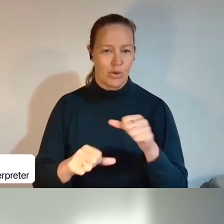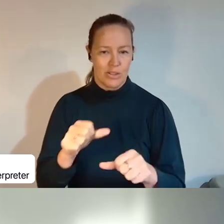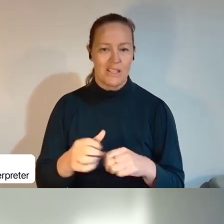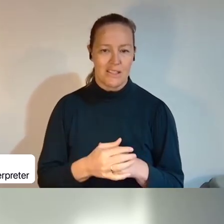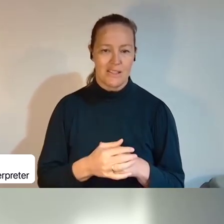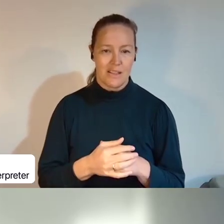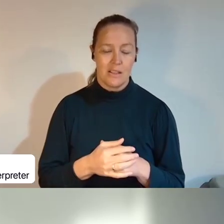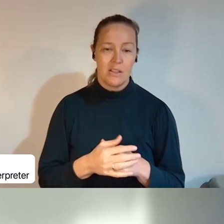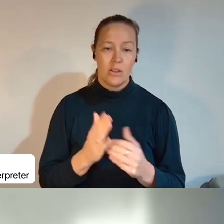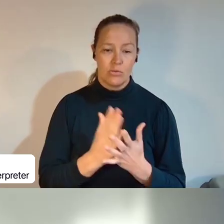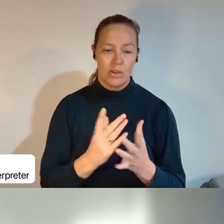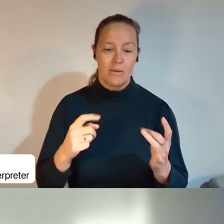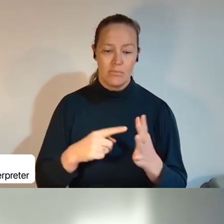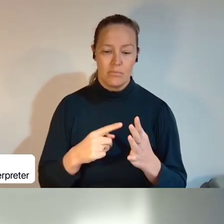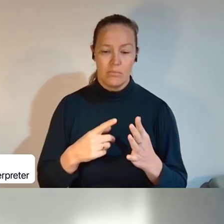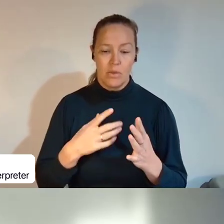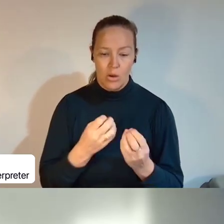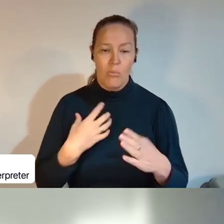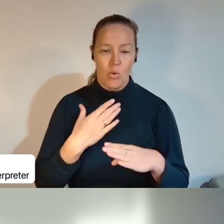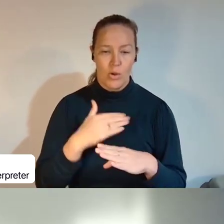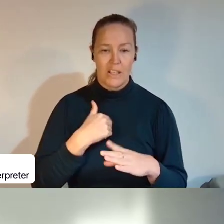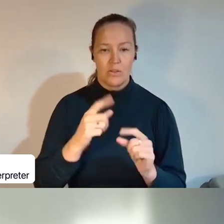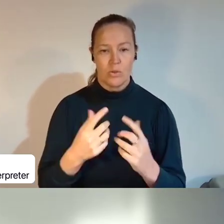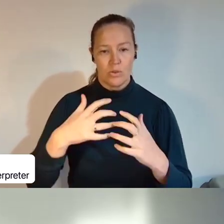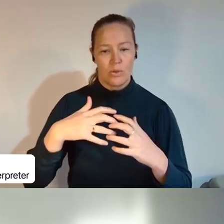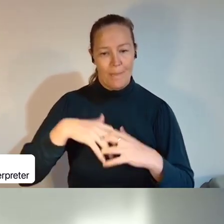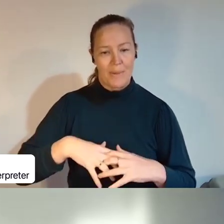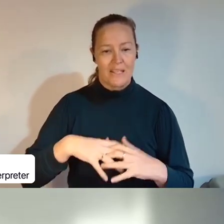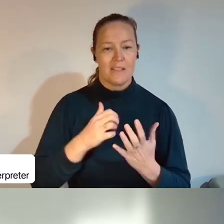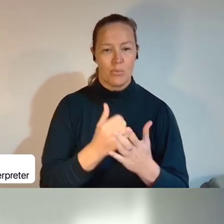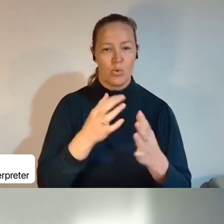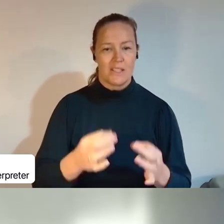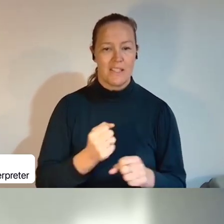decision making into our society. If people are not supported to make their own decision, if